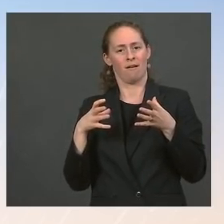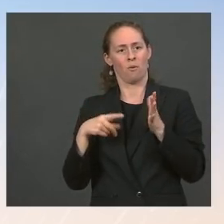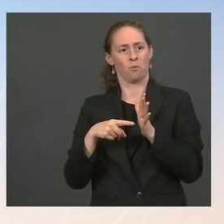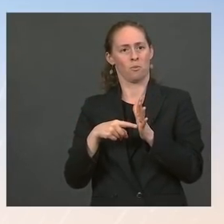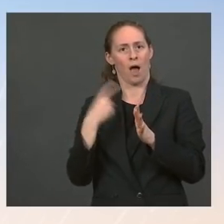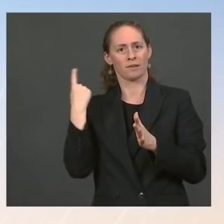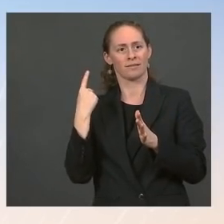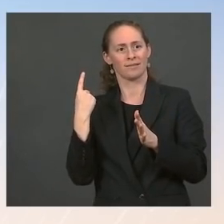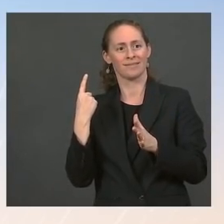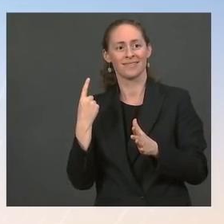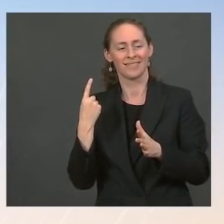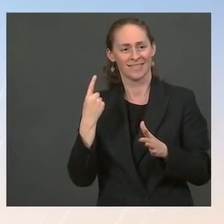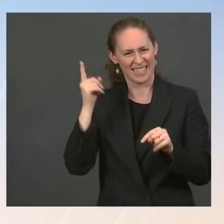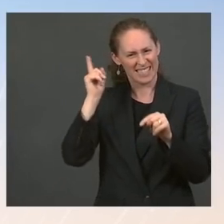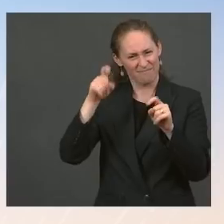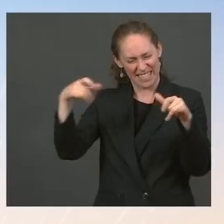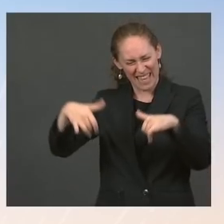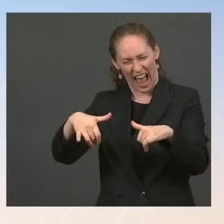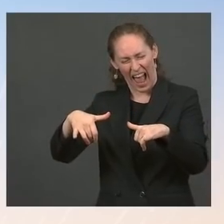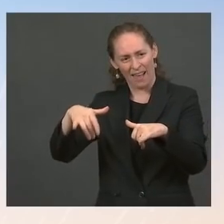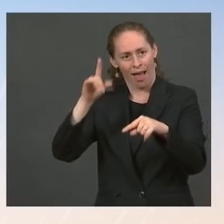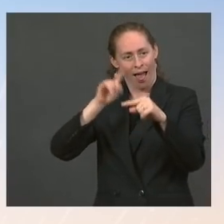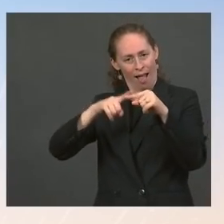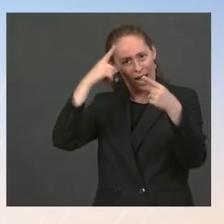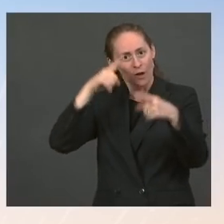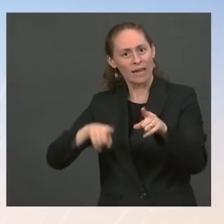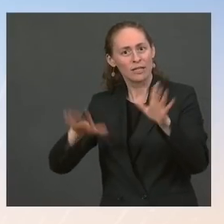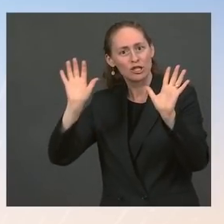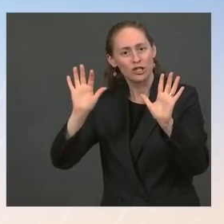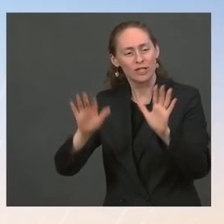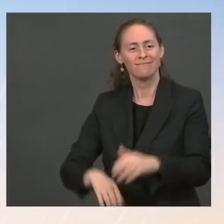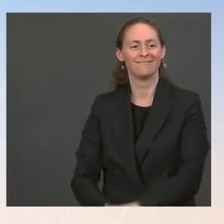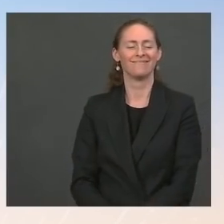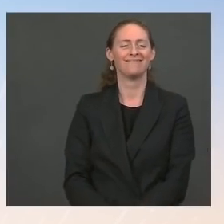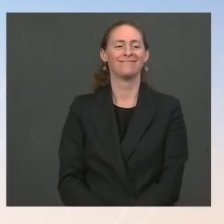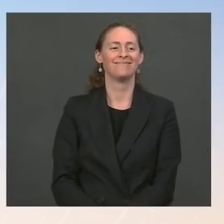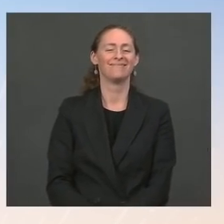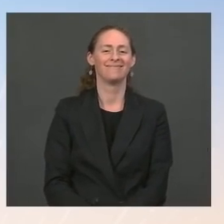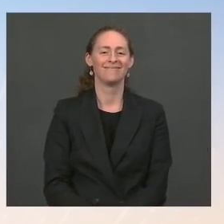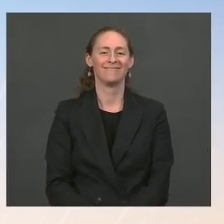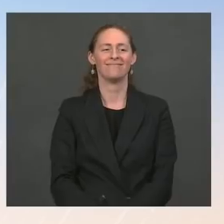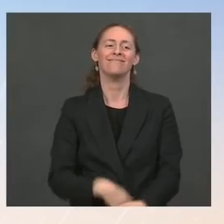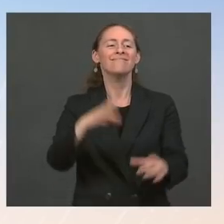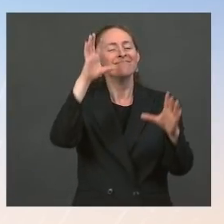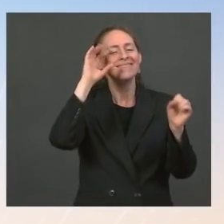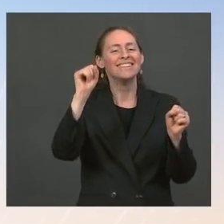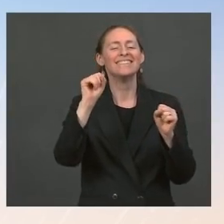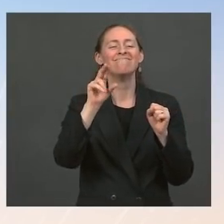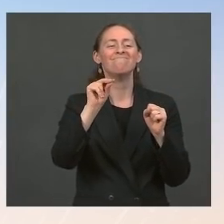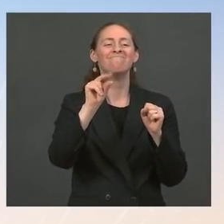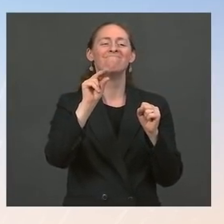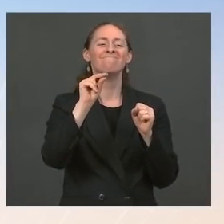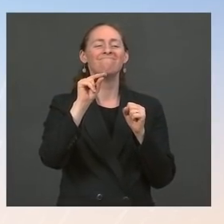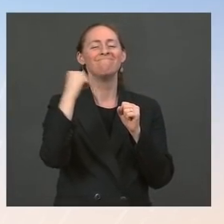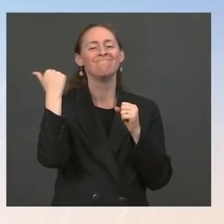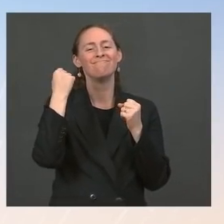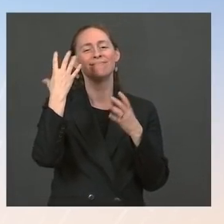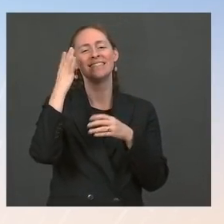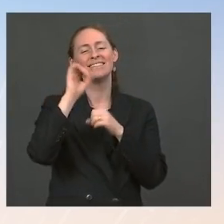for the recommendations of anyone outside. And he's going to continue to work with Democratic leadership about having the kinds of meetings and engagements